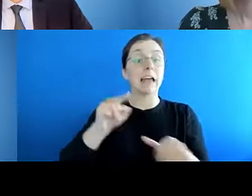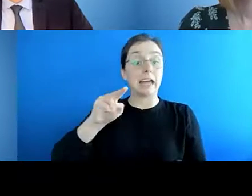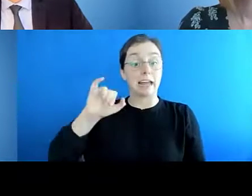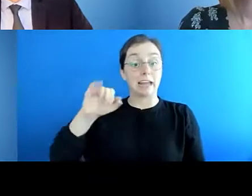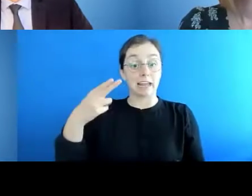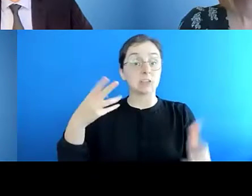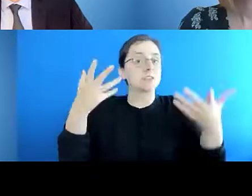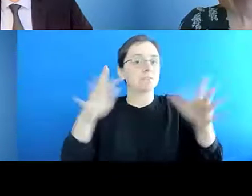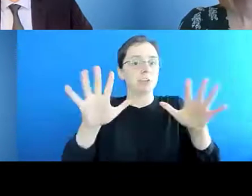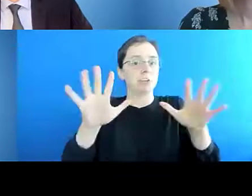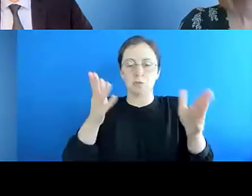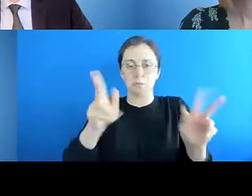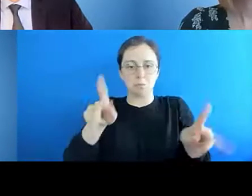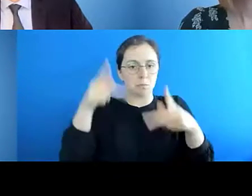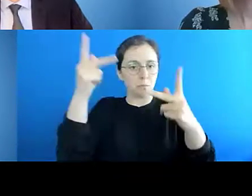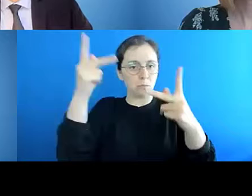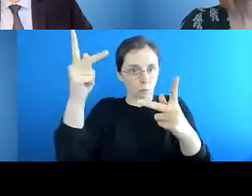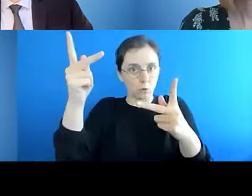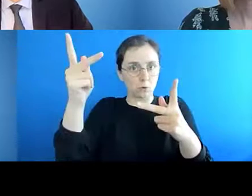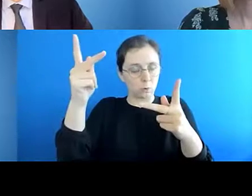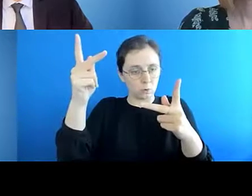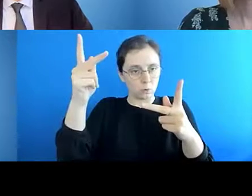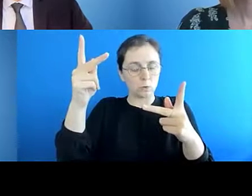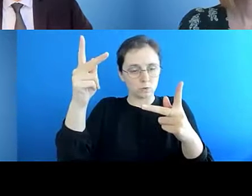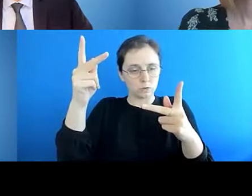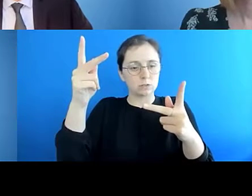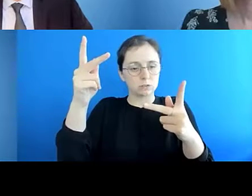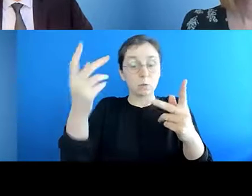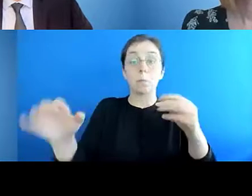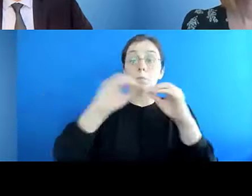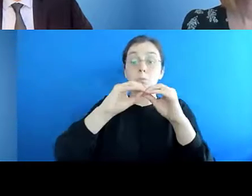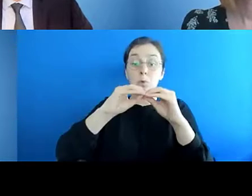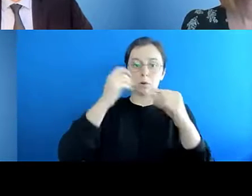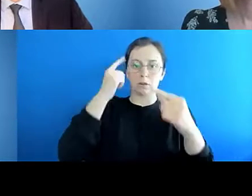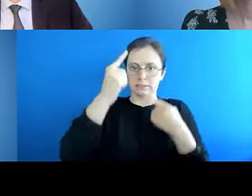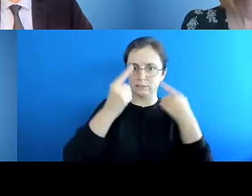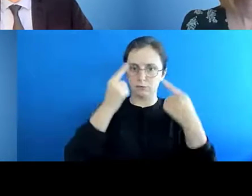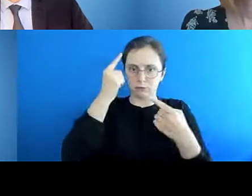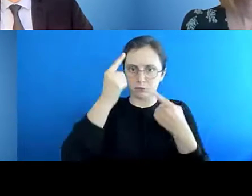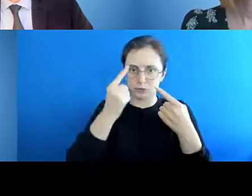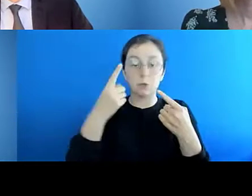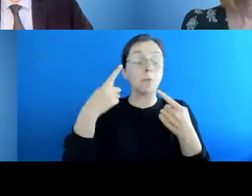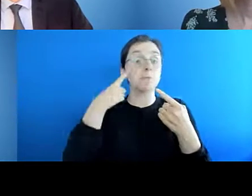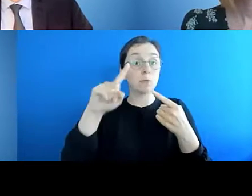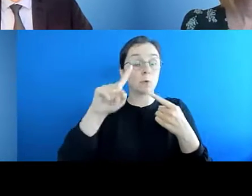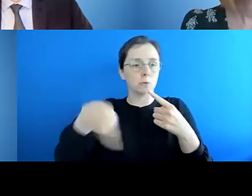additional considerations for when working with tribes